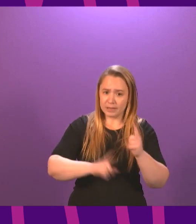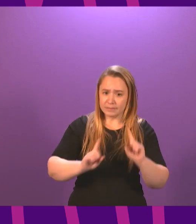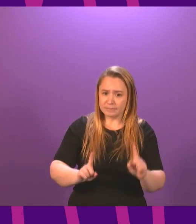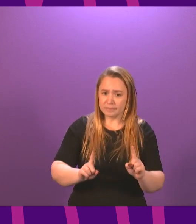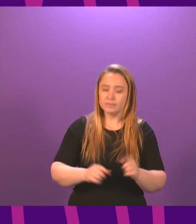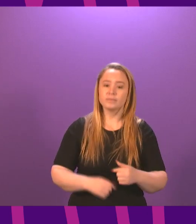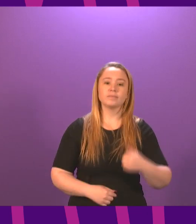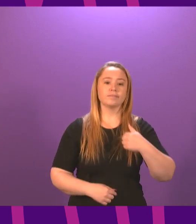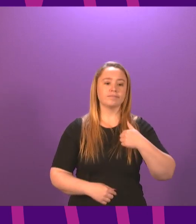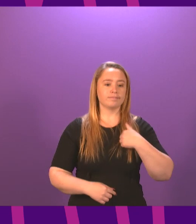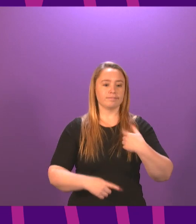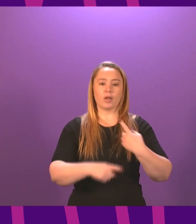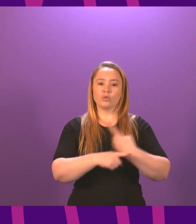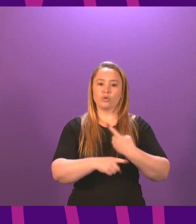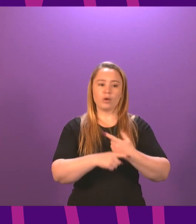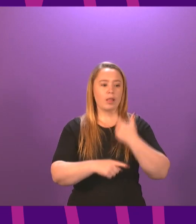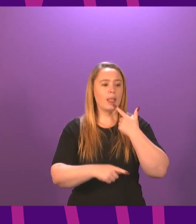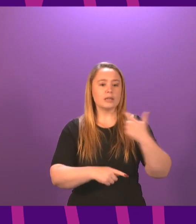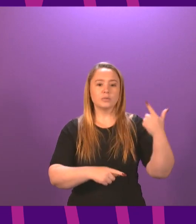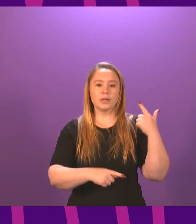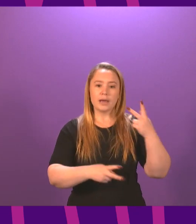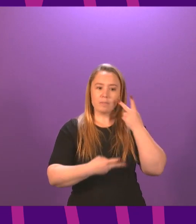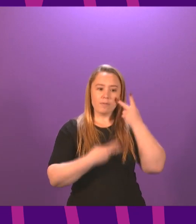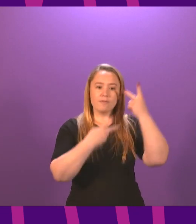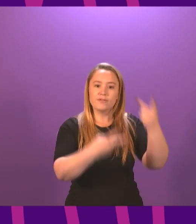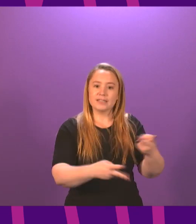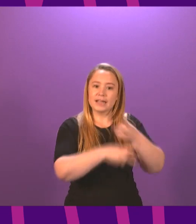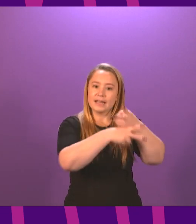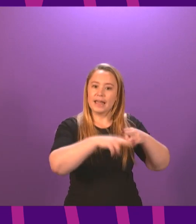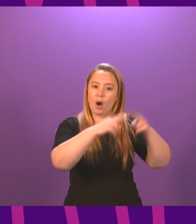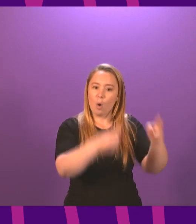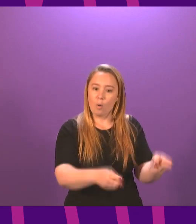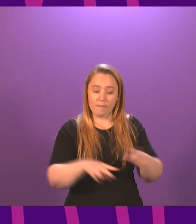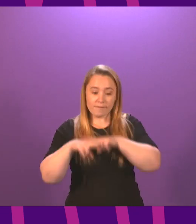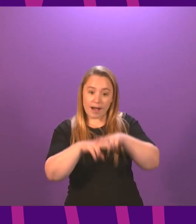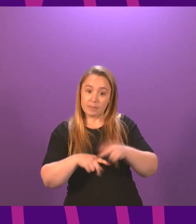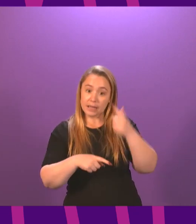Secondly, last week, I asked about visits to care homes for families. With the virus